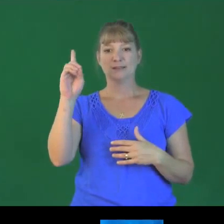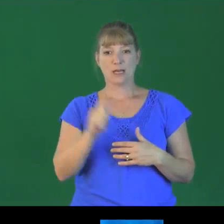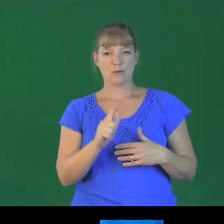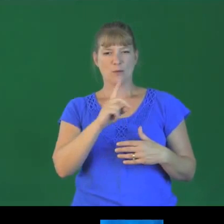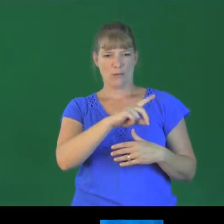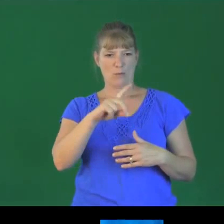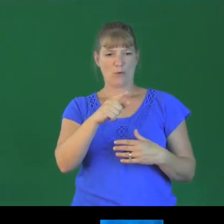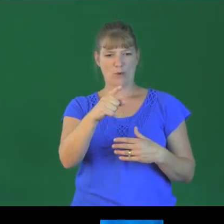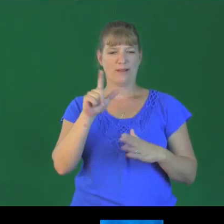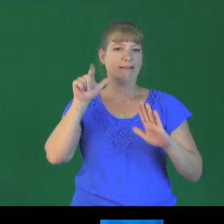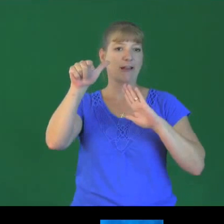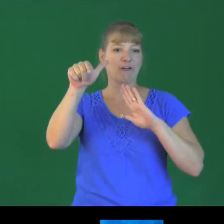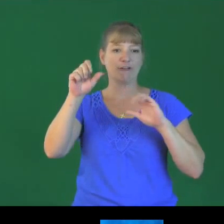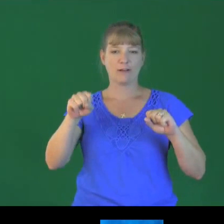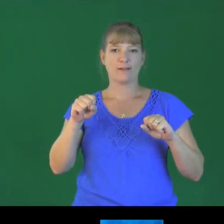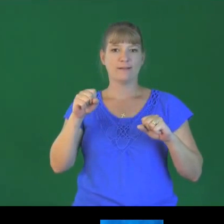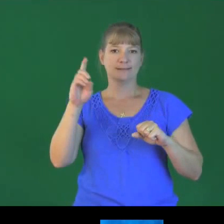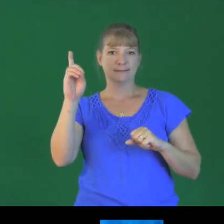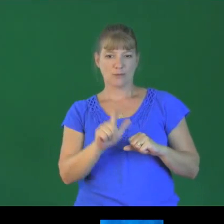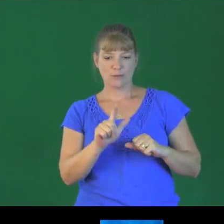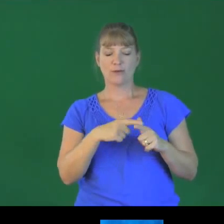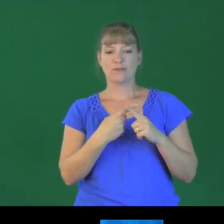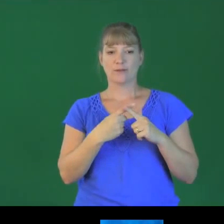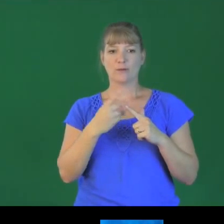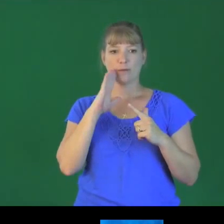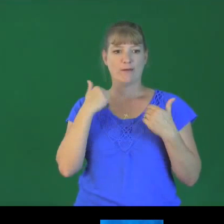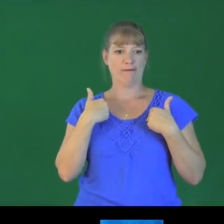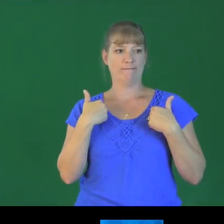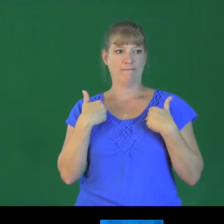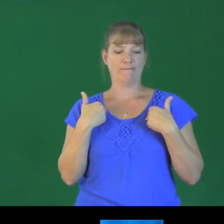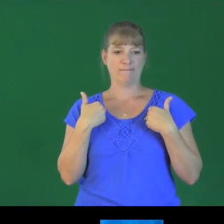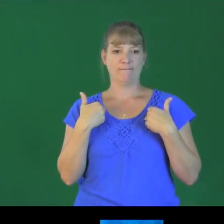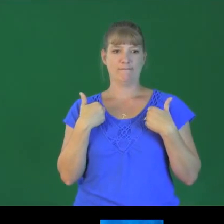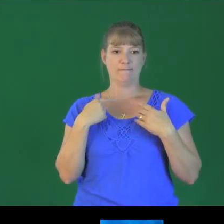presentation later, then you will have these websites